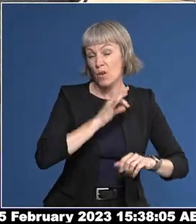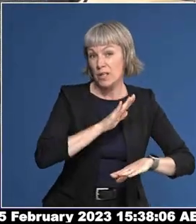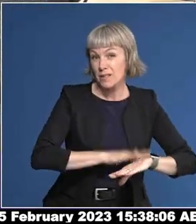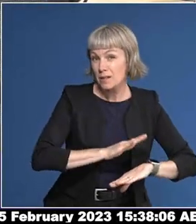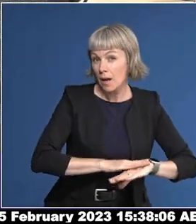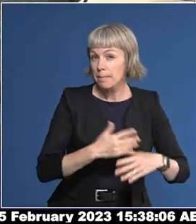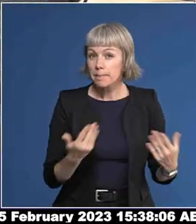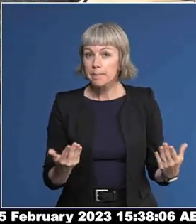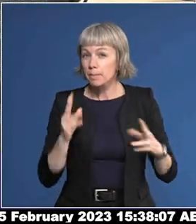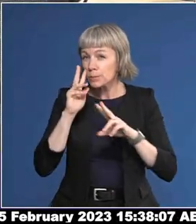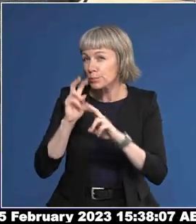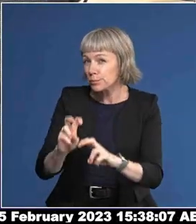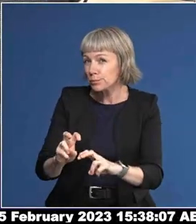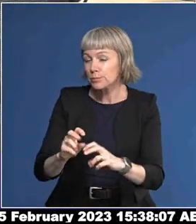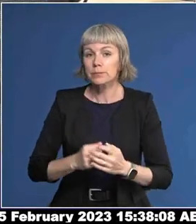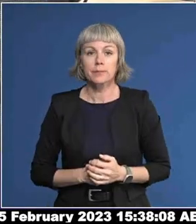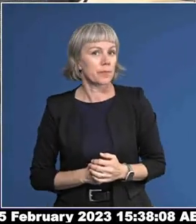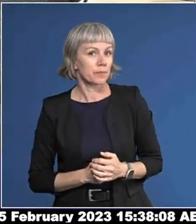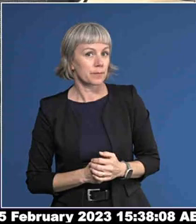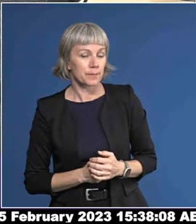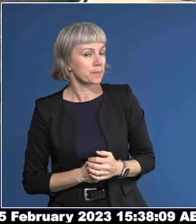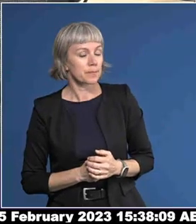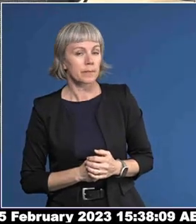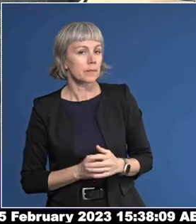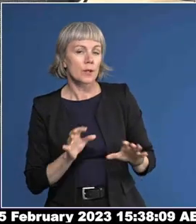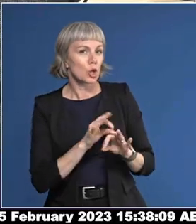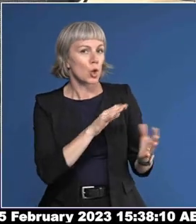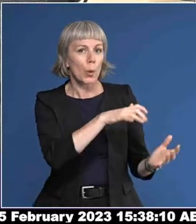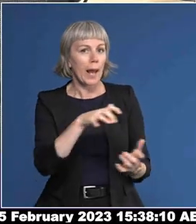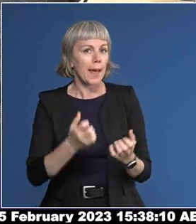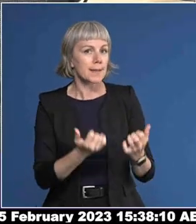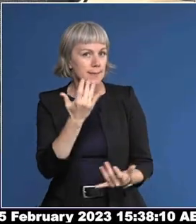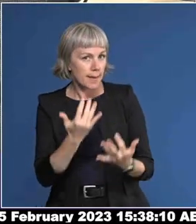That's not data that we collect specifically, about whether support workers